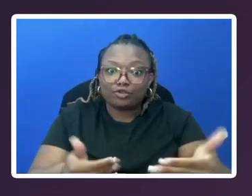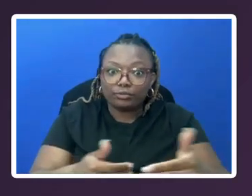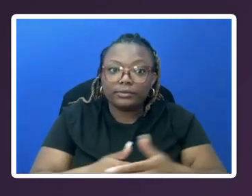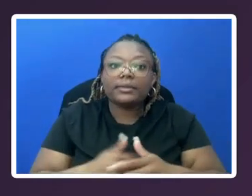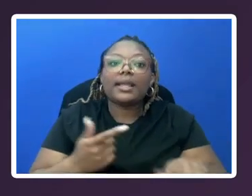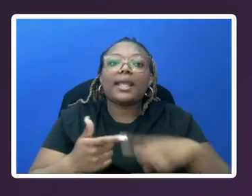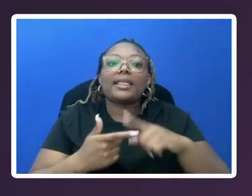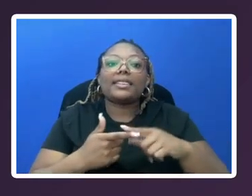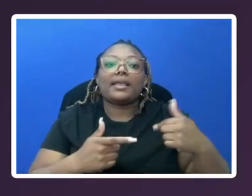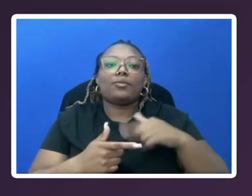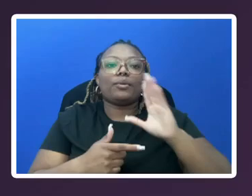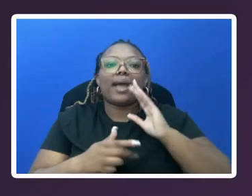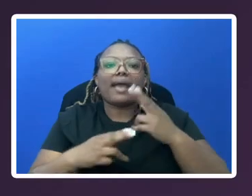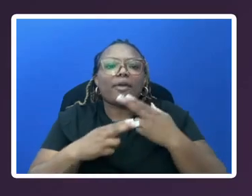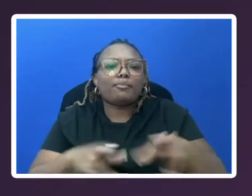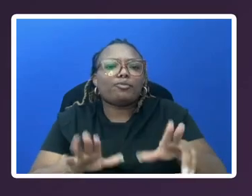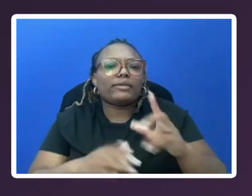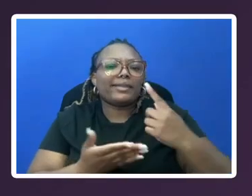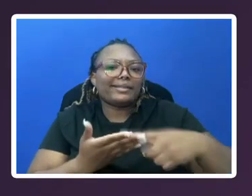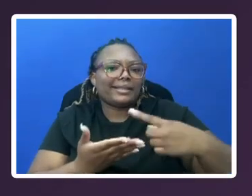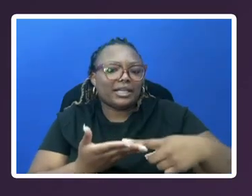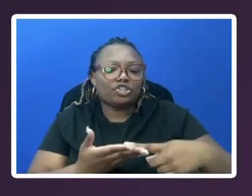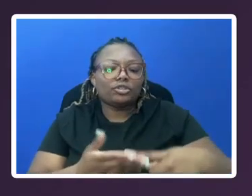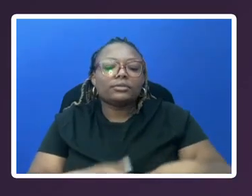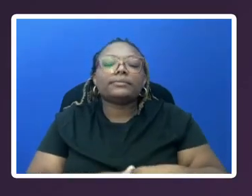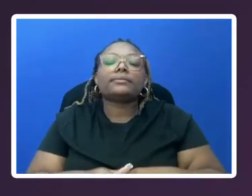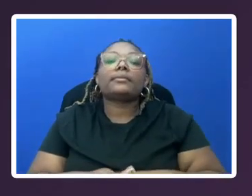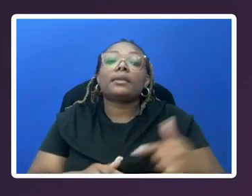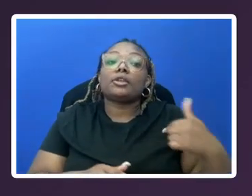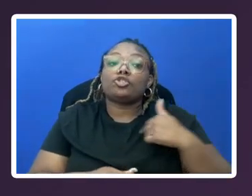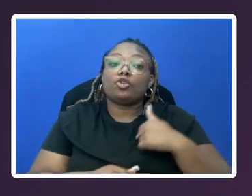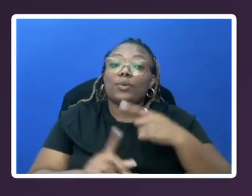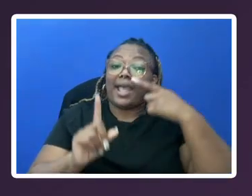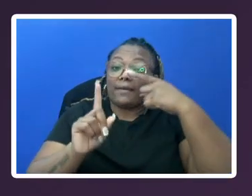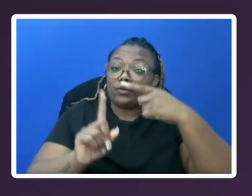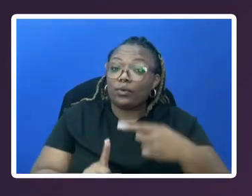discussion around it. So, we have the goals of trying to understand the definition and purpose